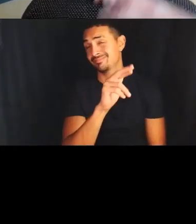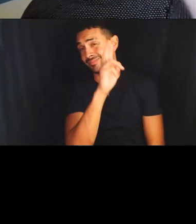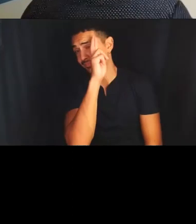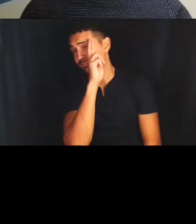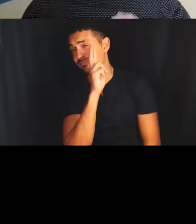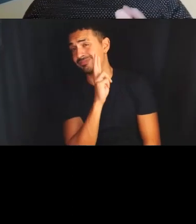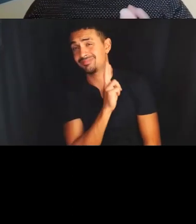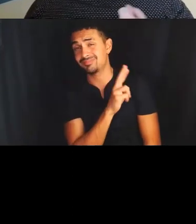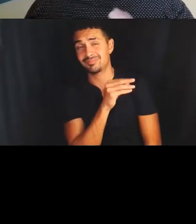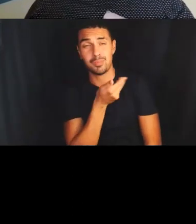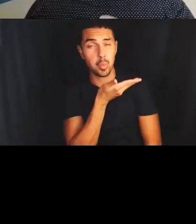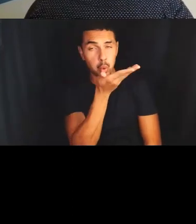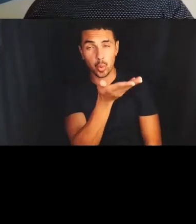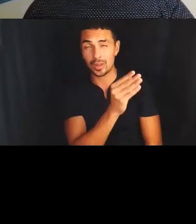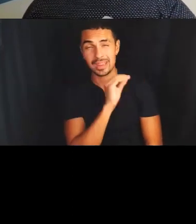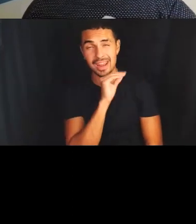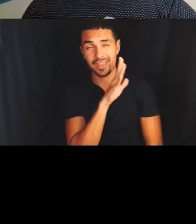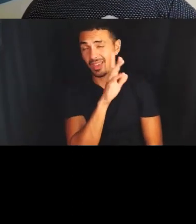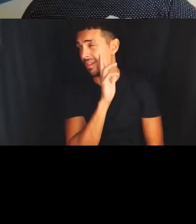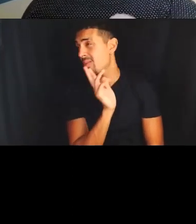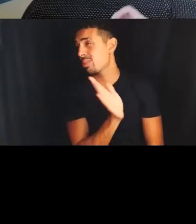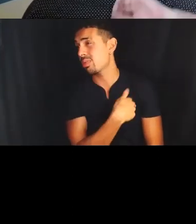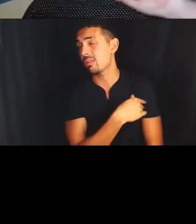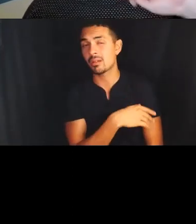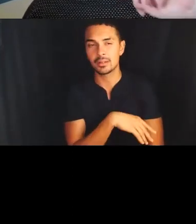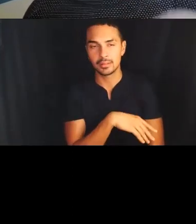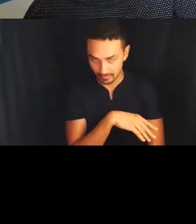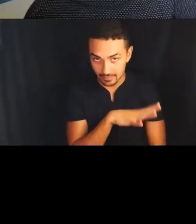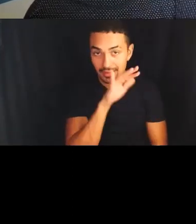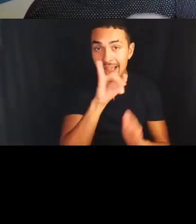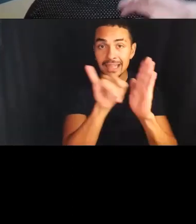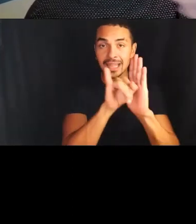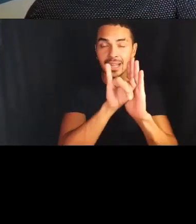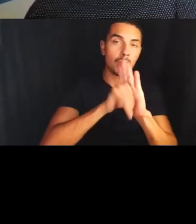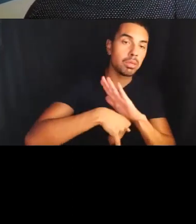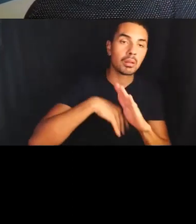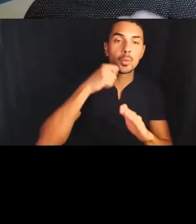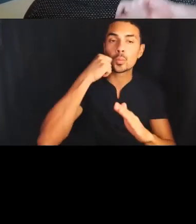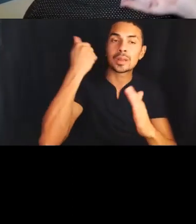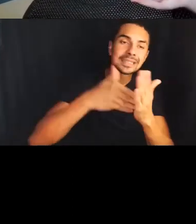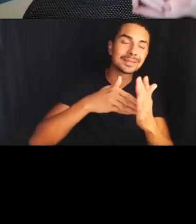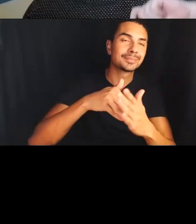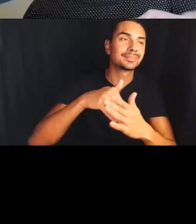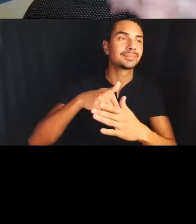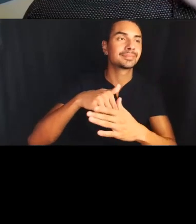And all aspects of people's identity, people were facing racism, ableism,